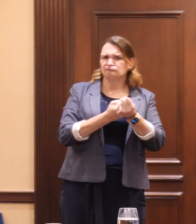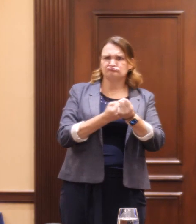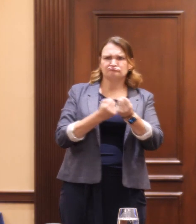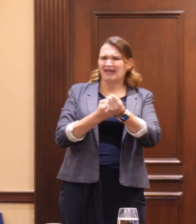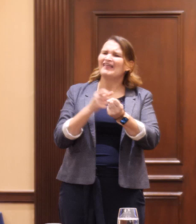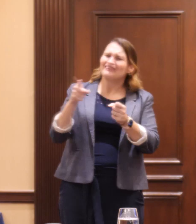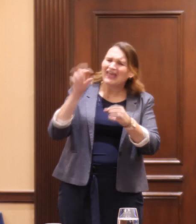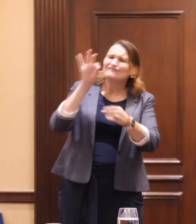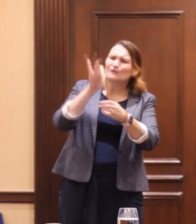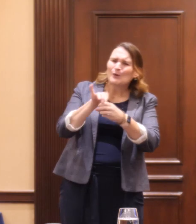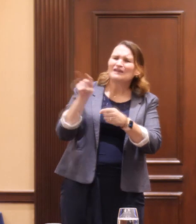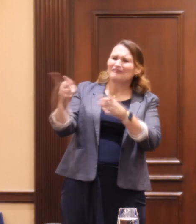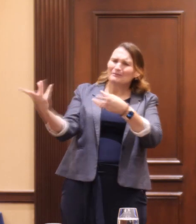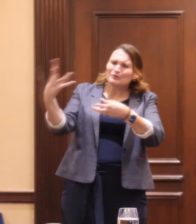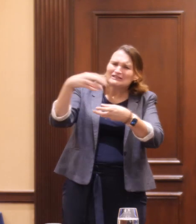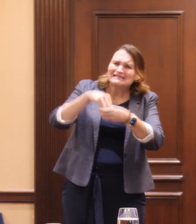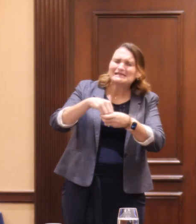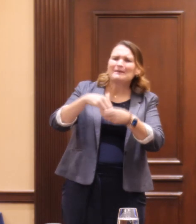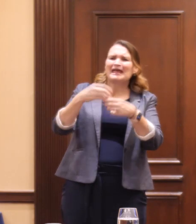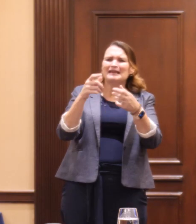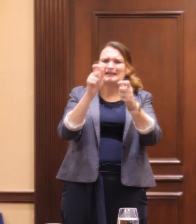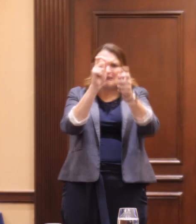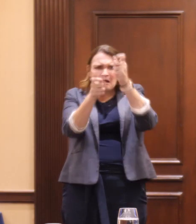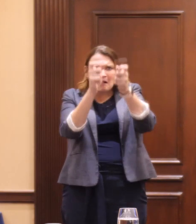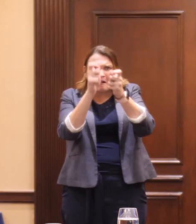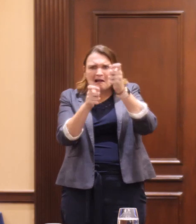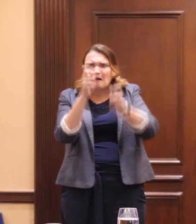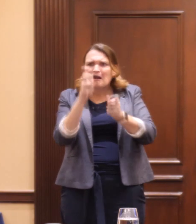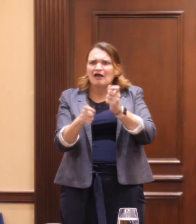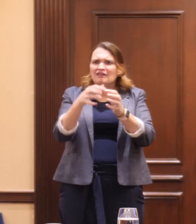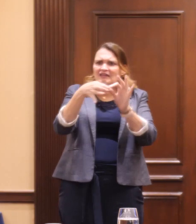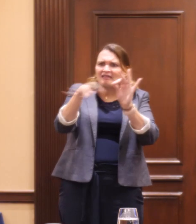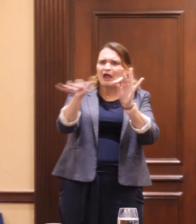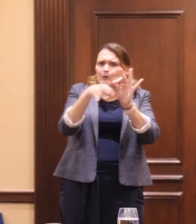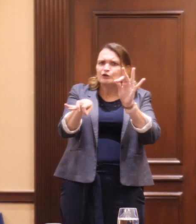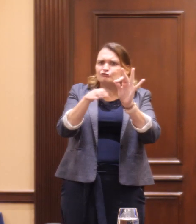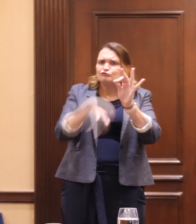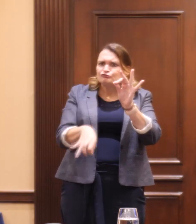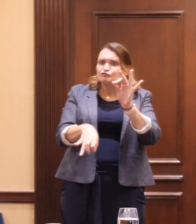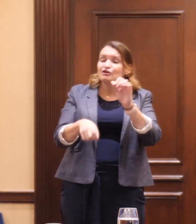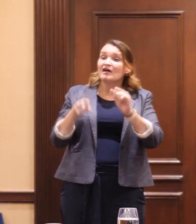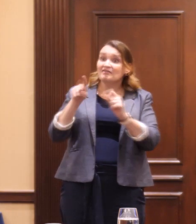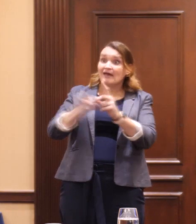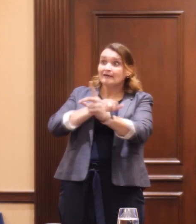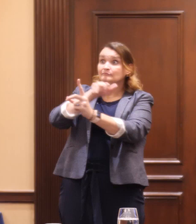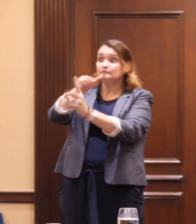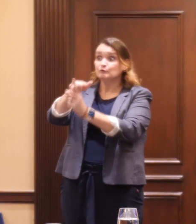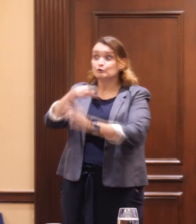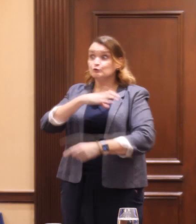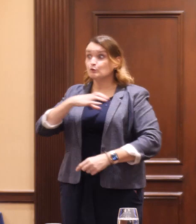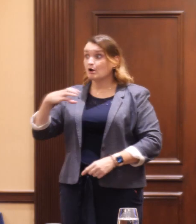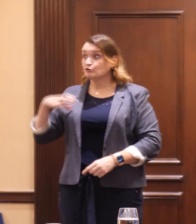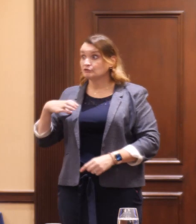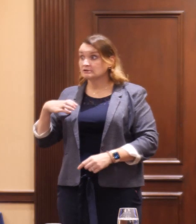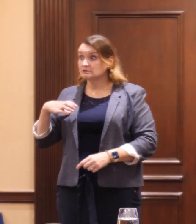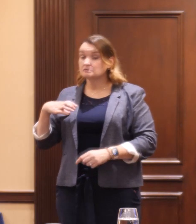They had participated in iterations of it but they they went to members of Congress including Senator